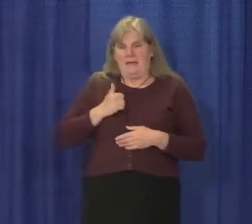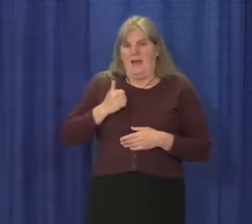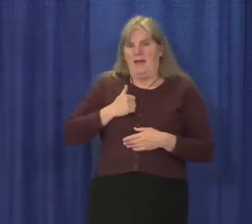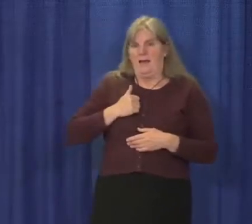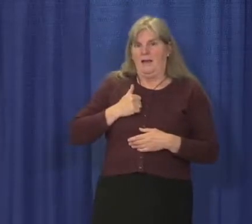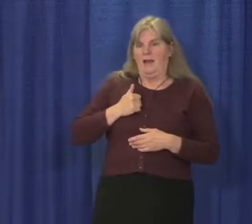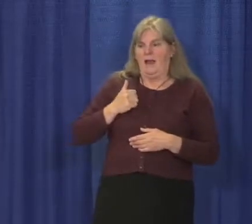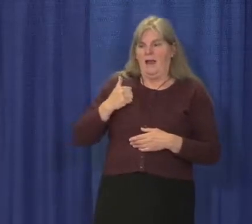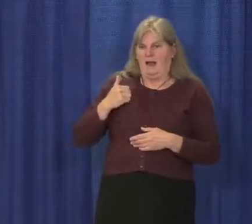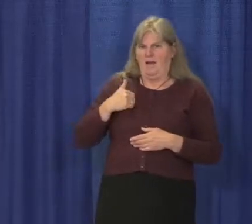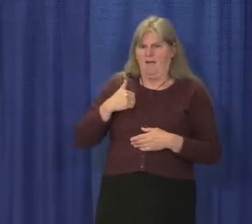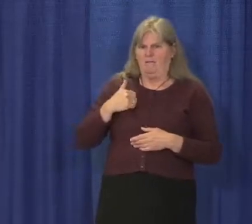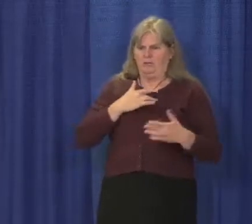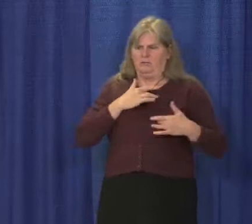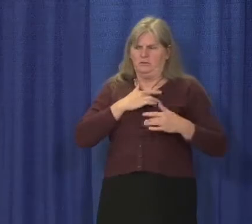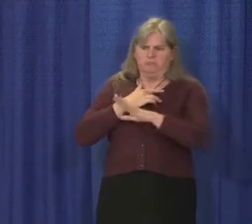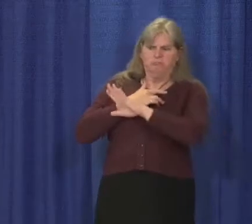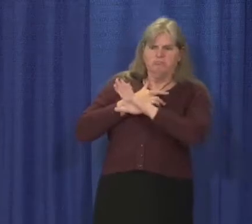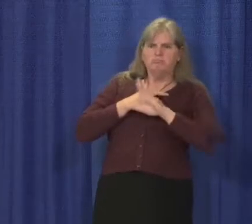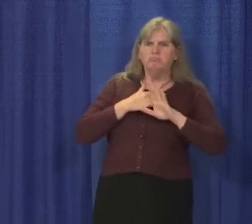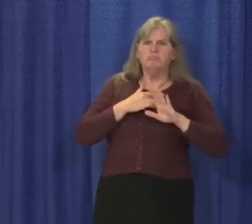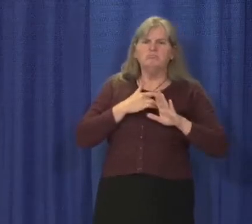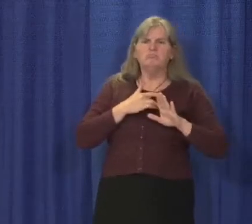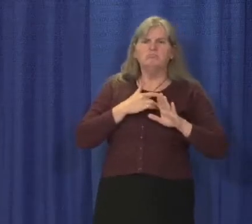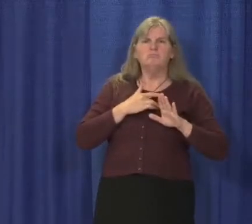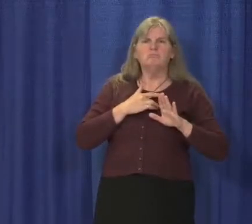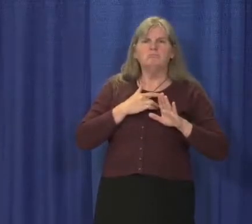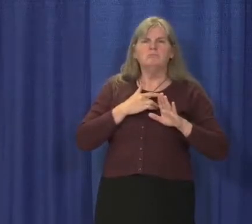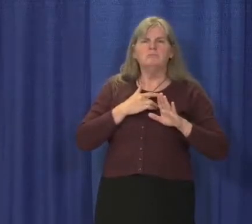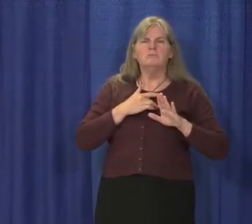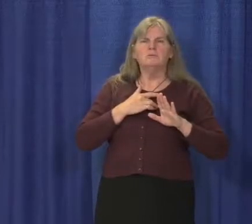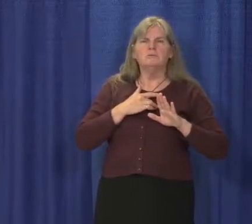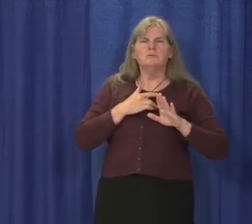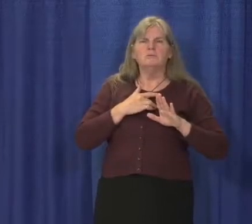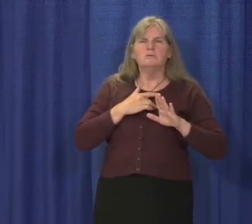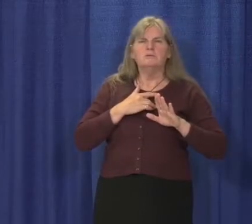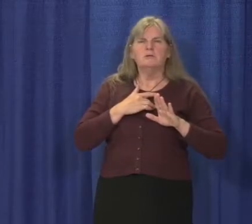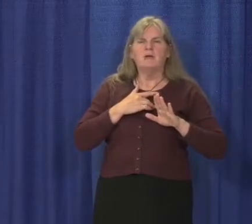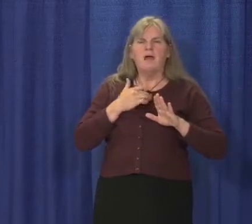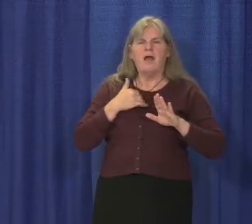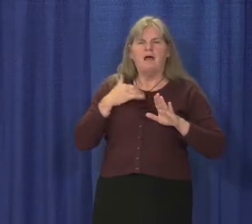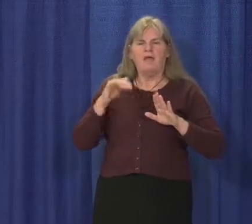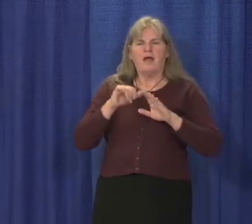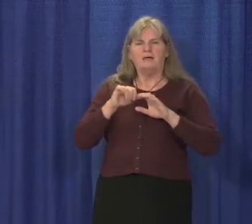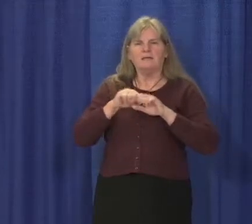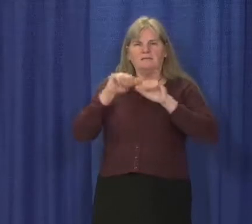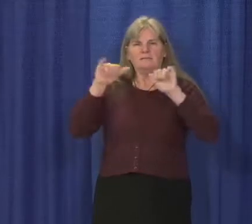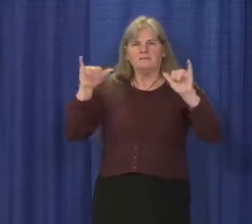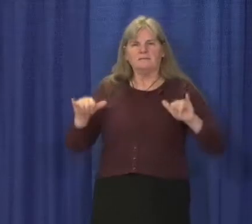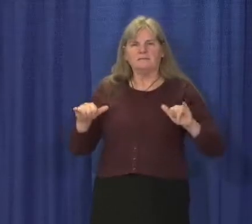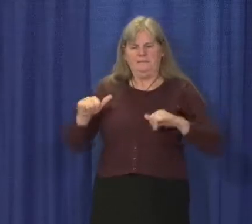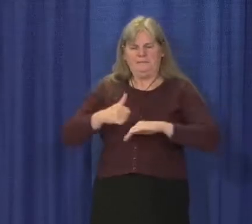concerns about having that system set up and if it's going